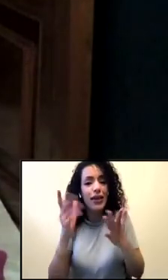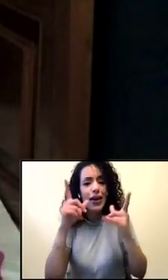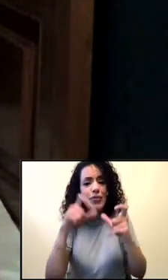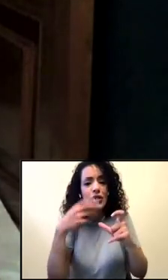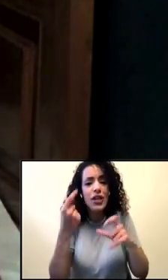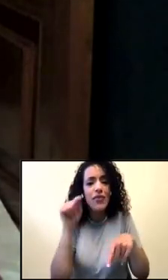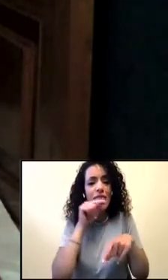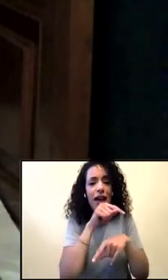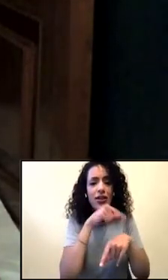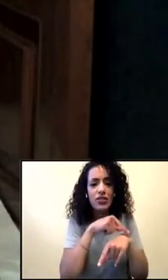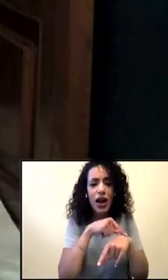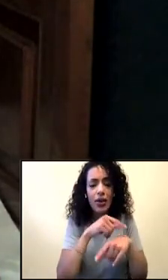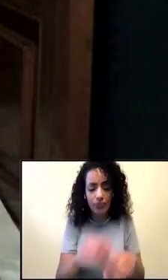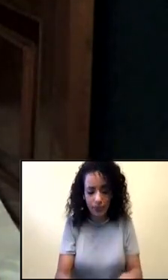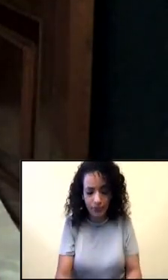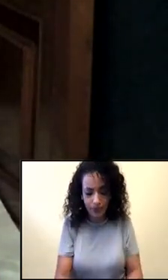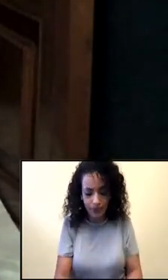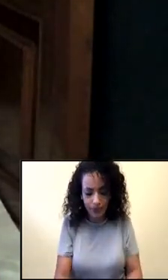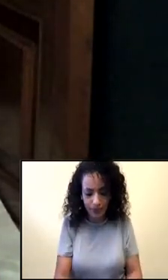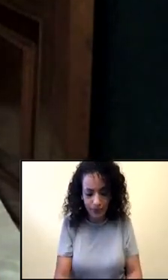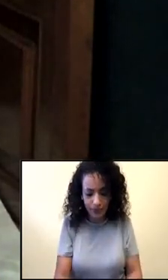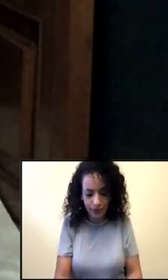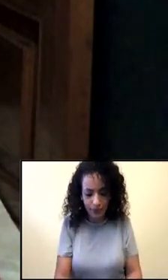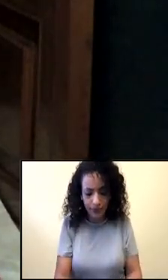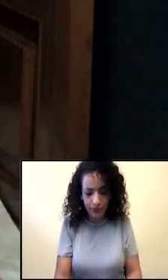how do you get someone who has lived through something so traumatic to open up to you,